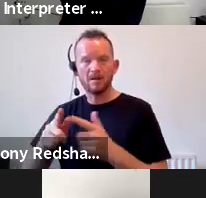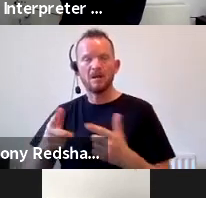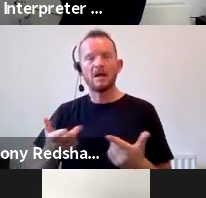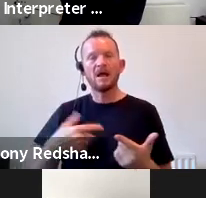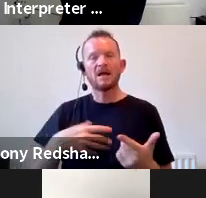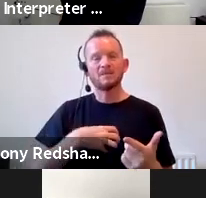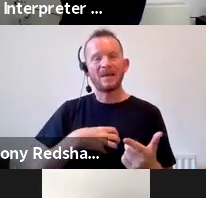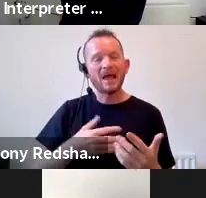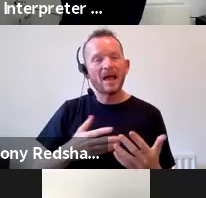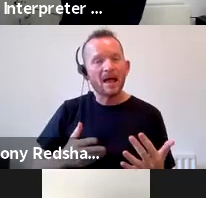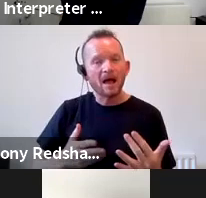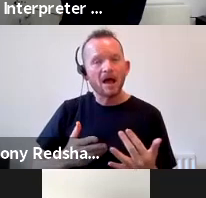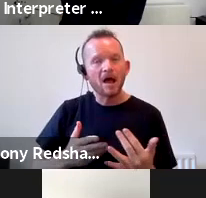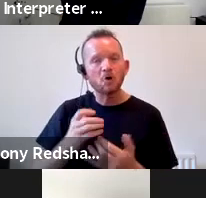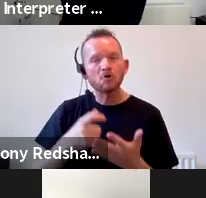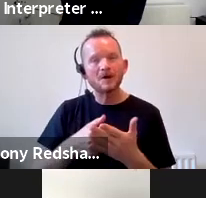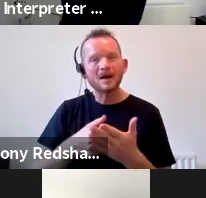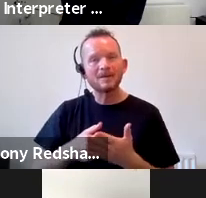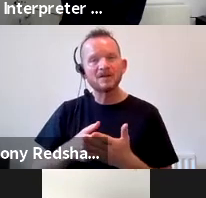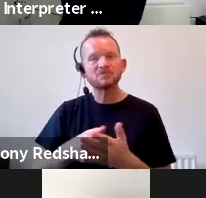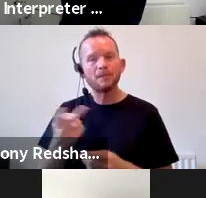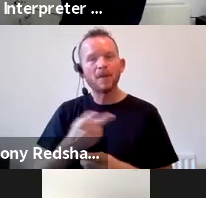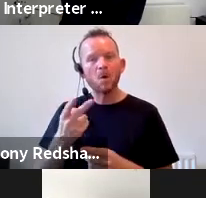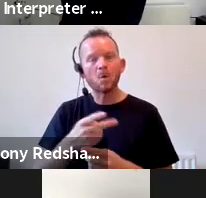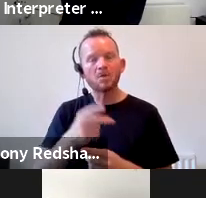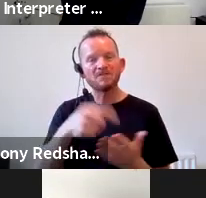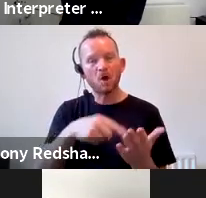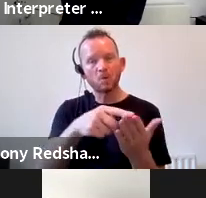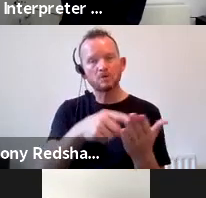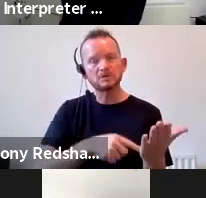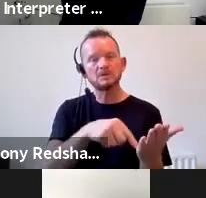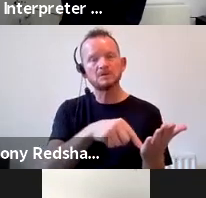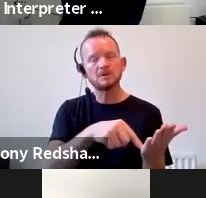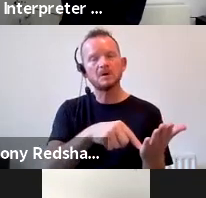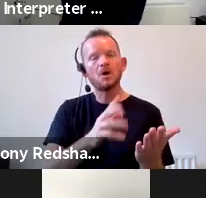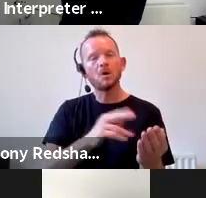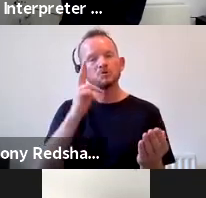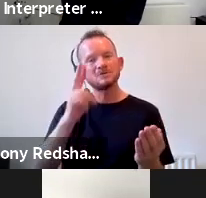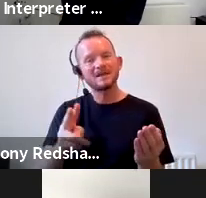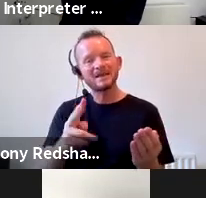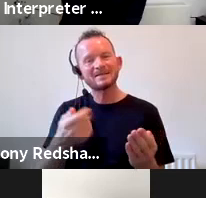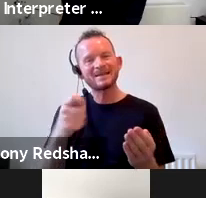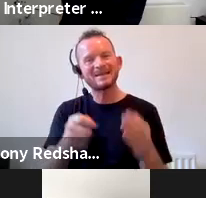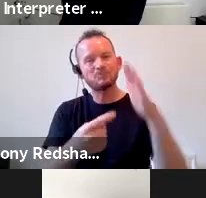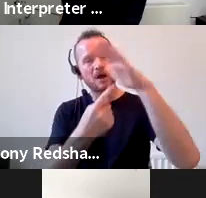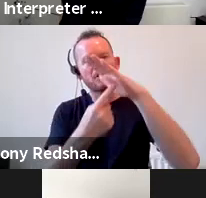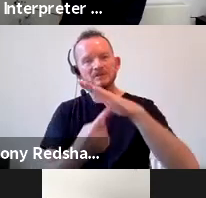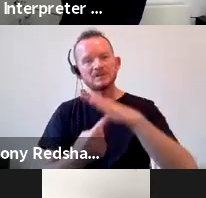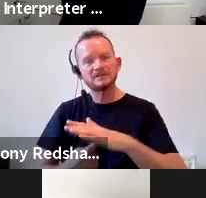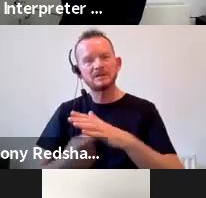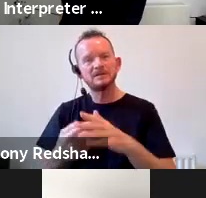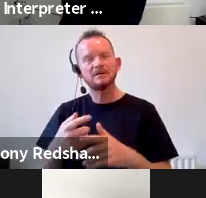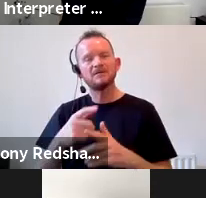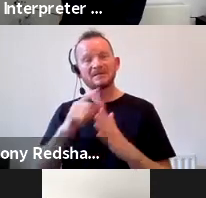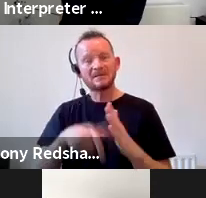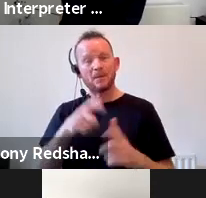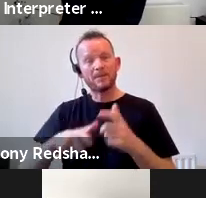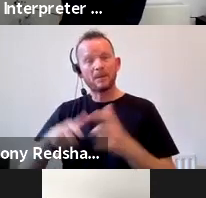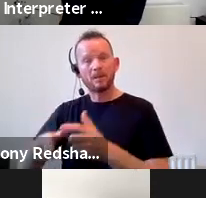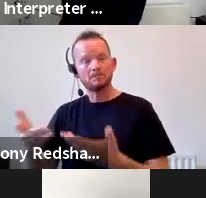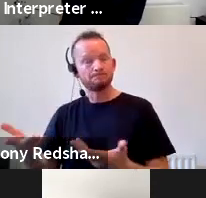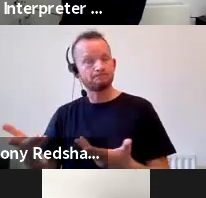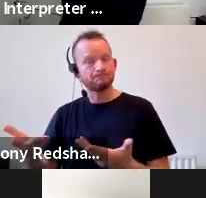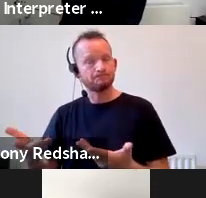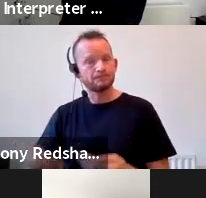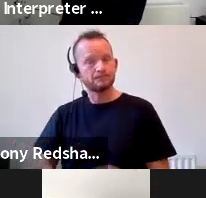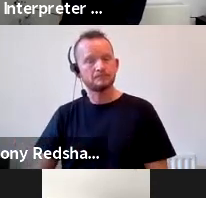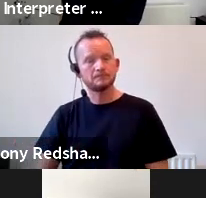As a matter of drawing on recommendations from both of those. What do you see as the key priorities for disabled people.